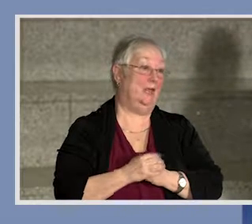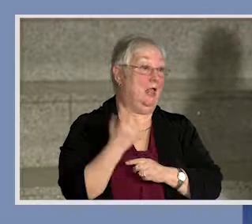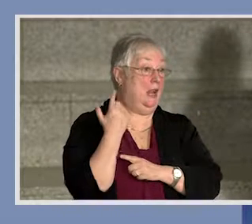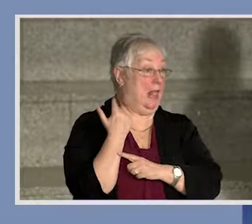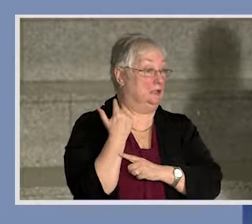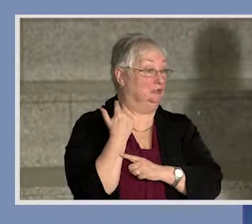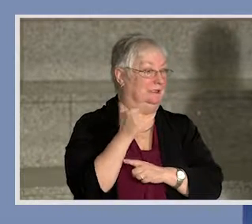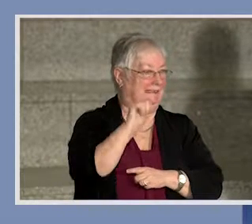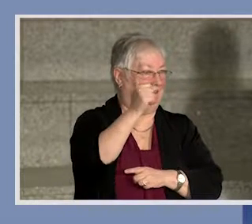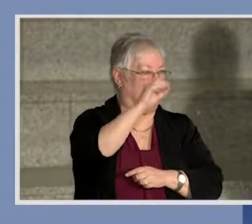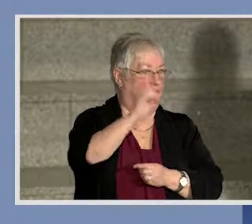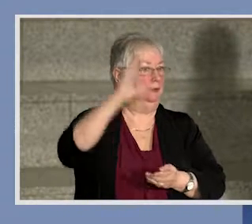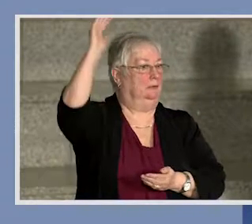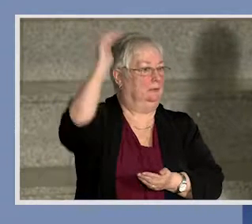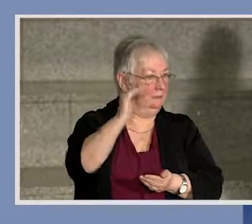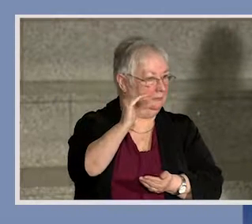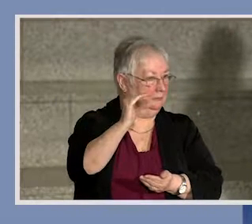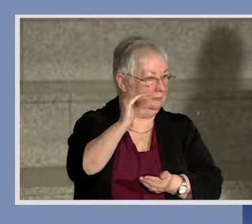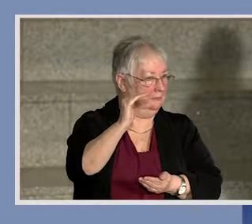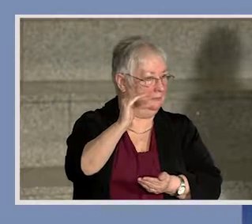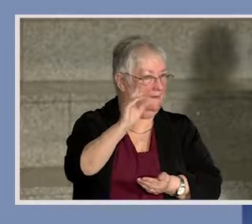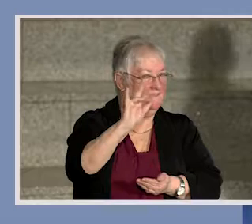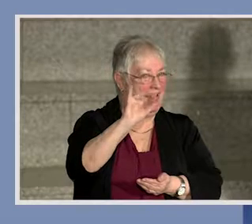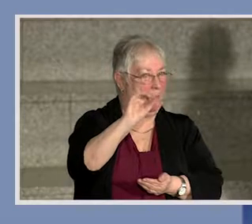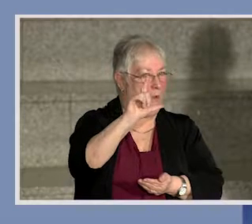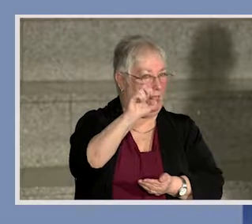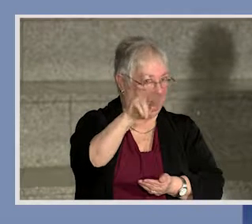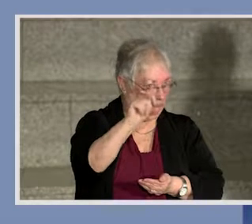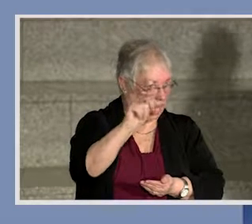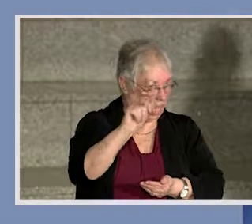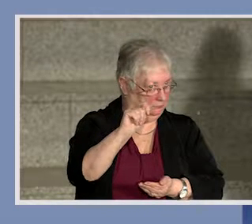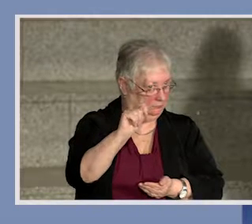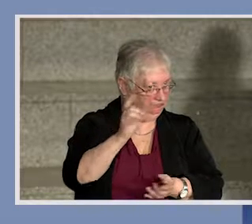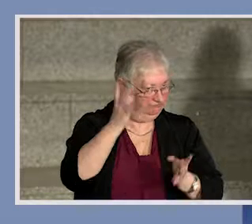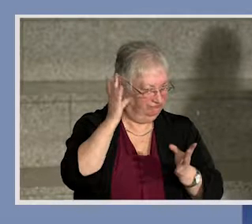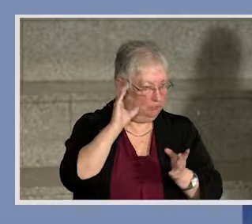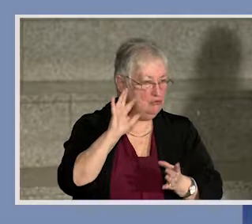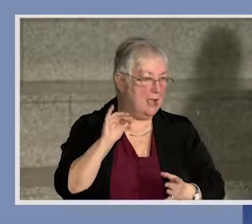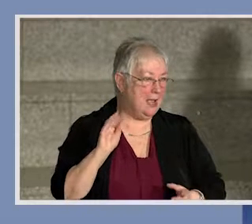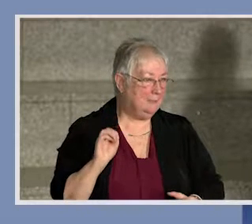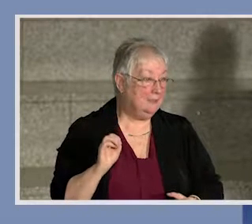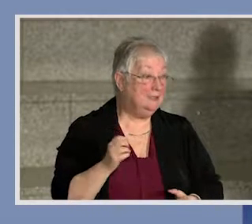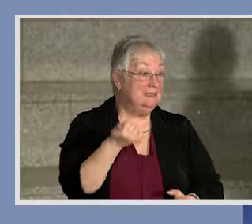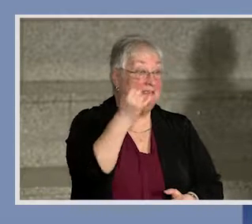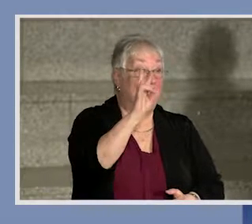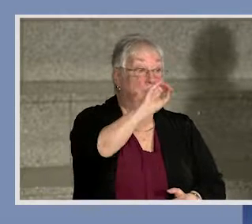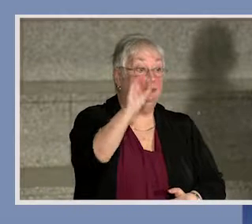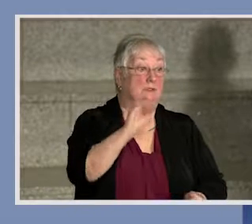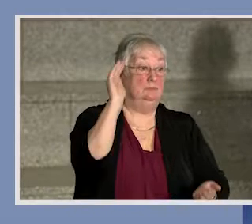CITY-WIDE WITH A 17% REDUCTION IN HOMICIDES AND A 13% REDUCTION IN ROBBERIES.